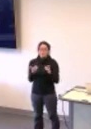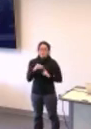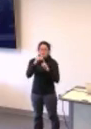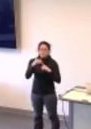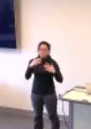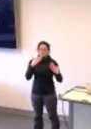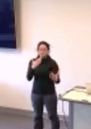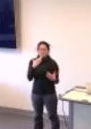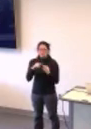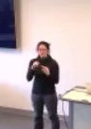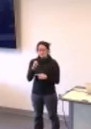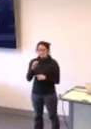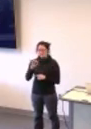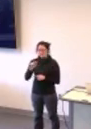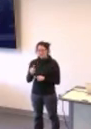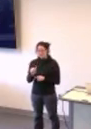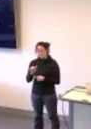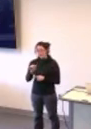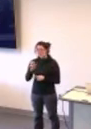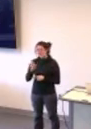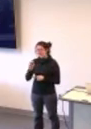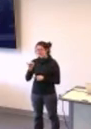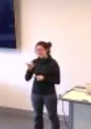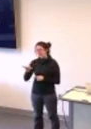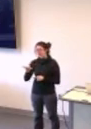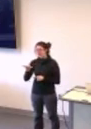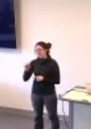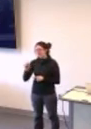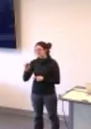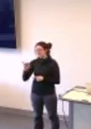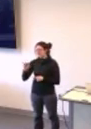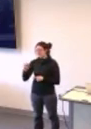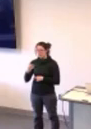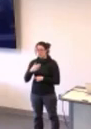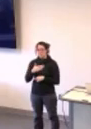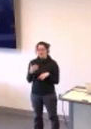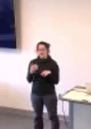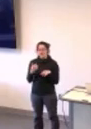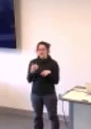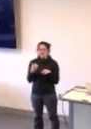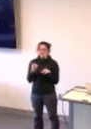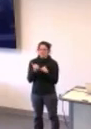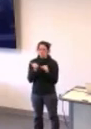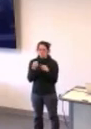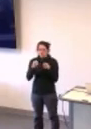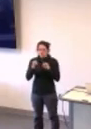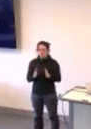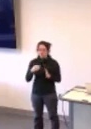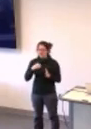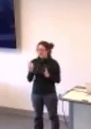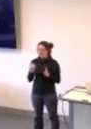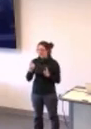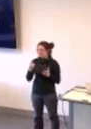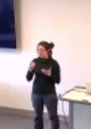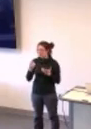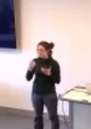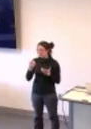to Emily Smith Beitiks, my Associate Director. I just, I always run out of words. But thank you, Emily. You are the best.